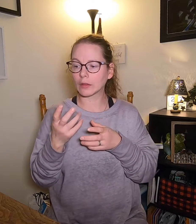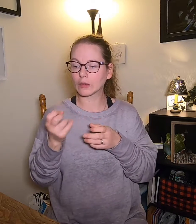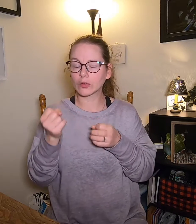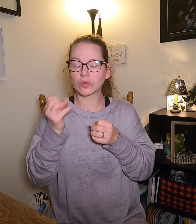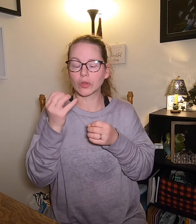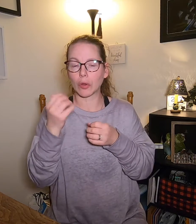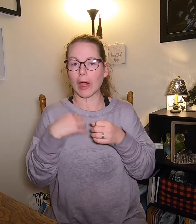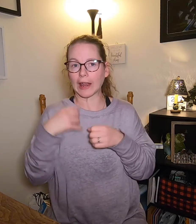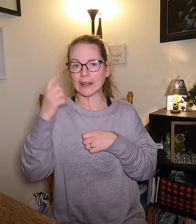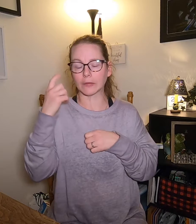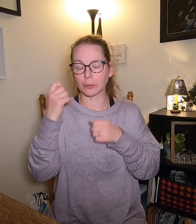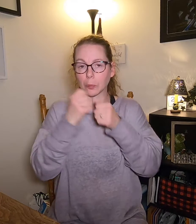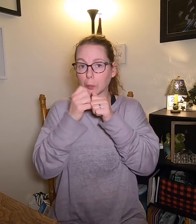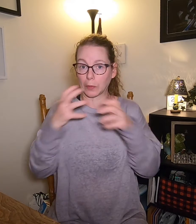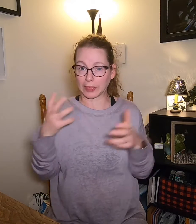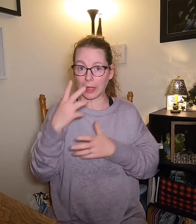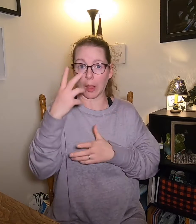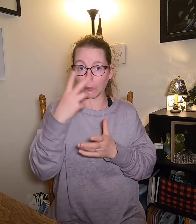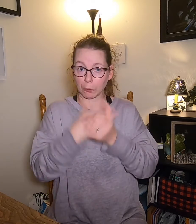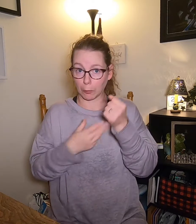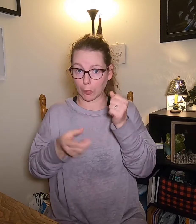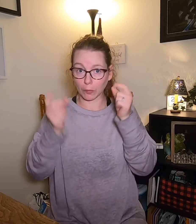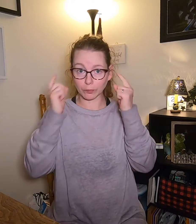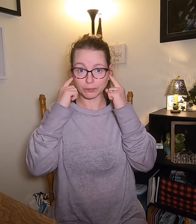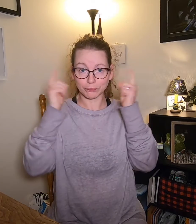so without both hearing aids